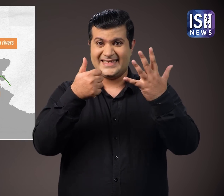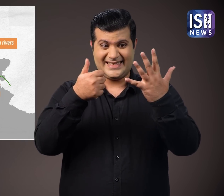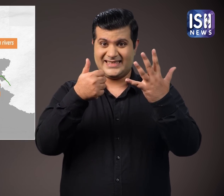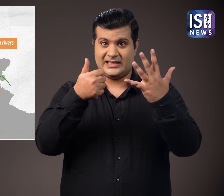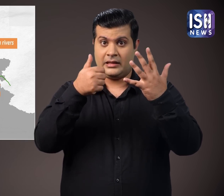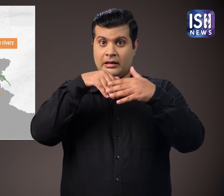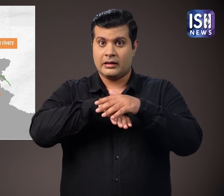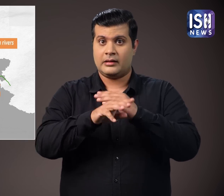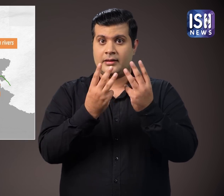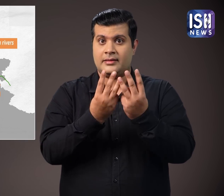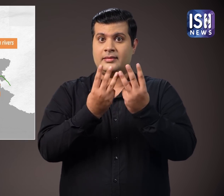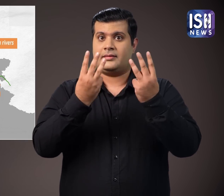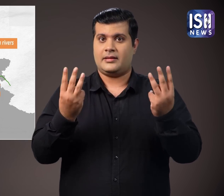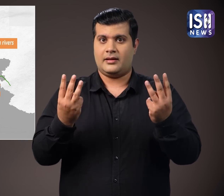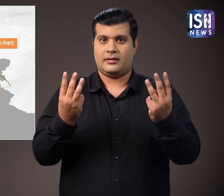The six rivers were split into two groups of three each,